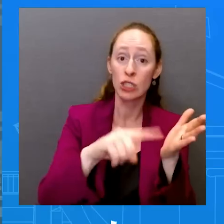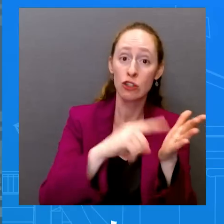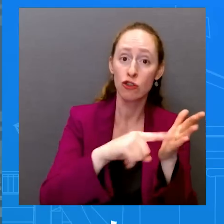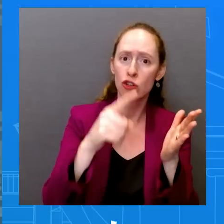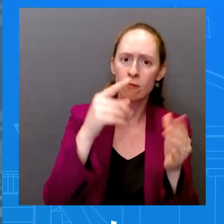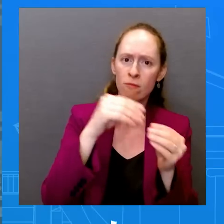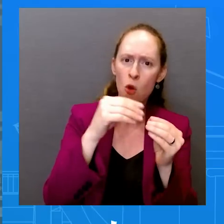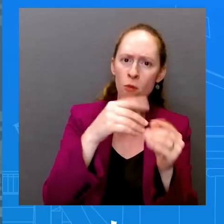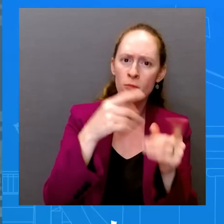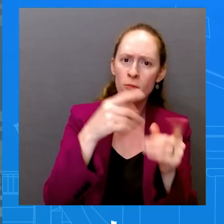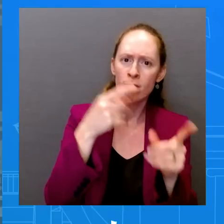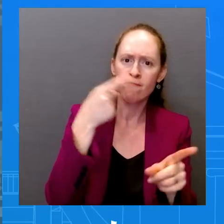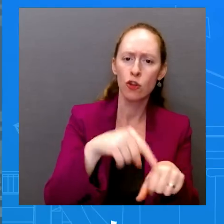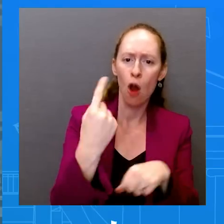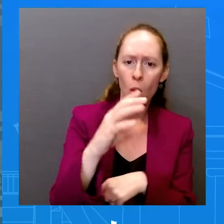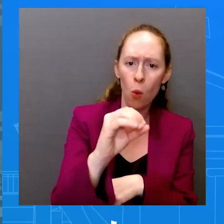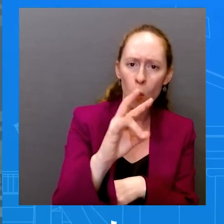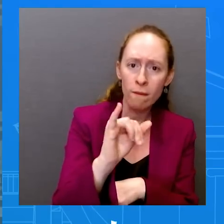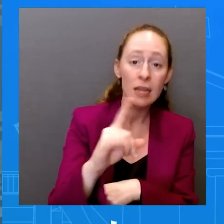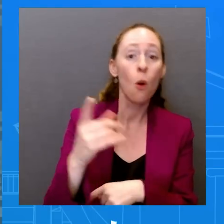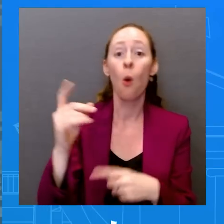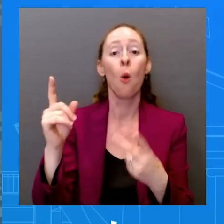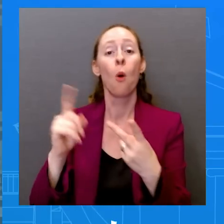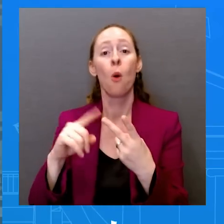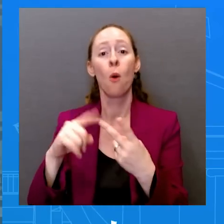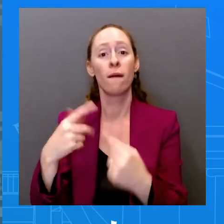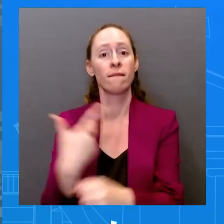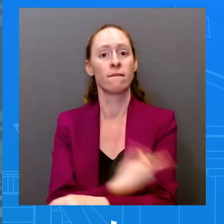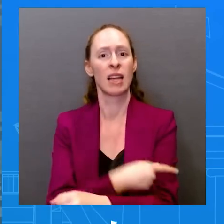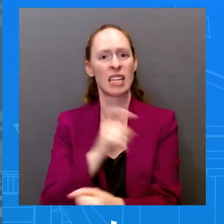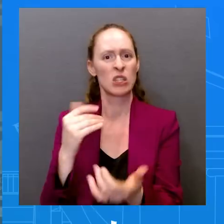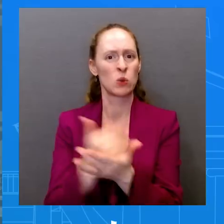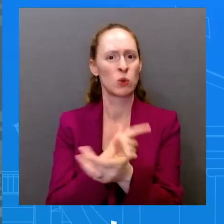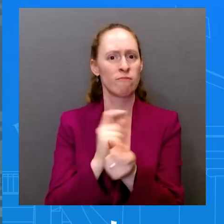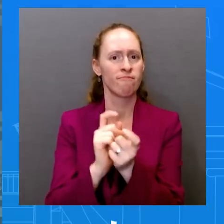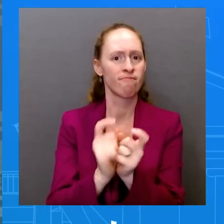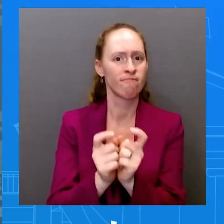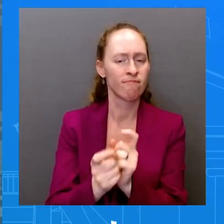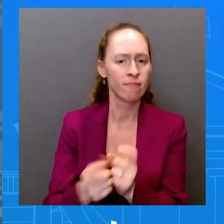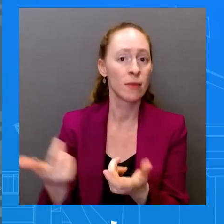So, here's the bottom line: The President will underscore that we've come a long way in the last 19 months.